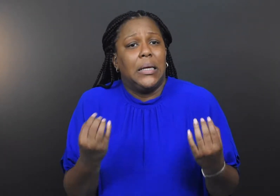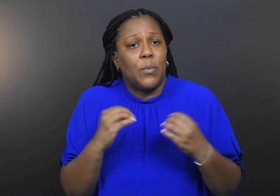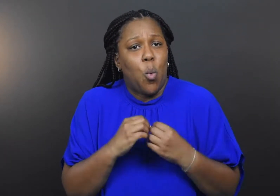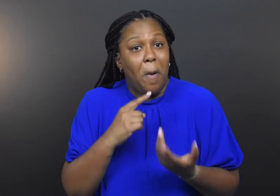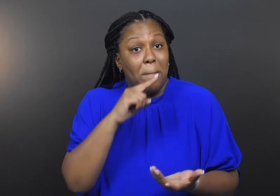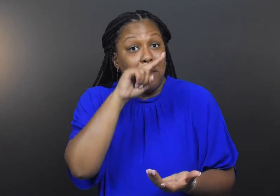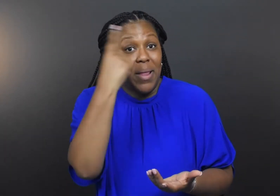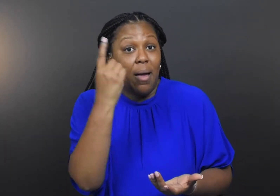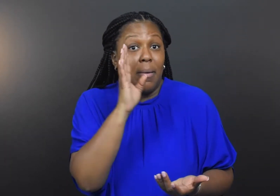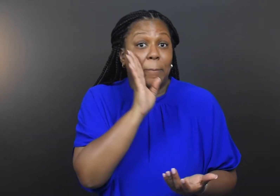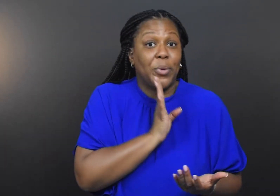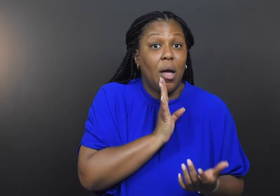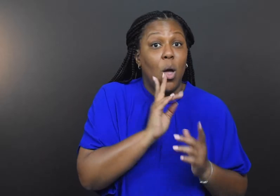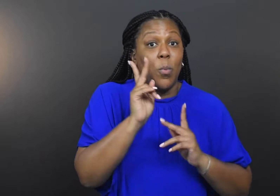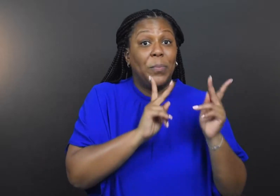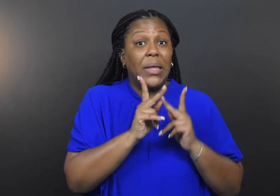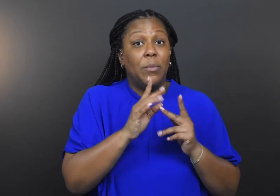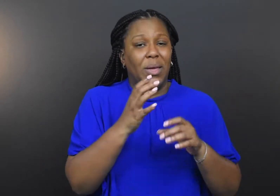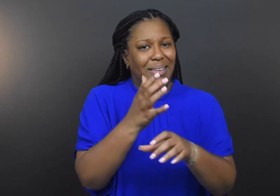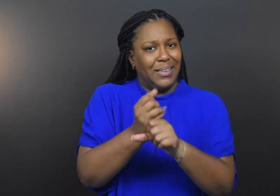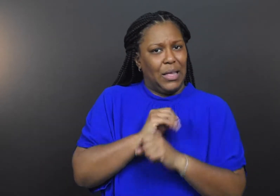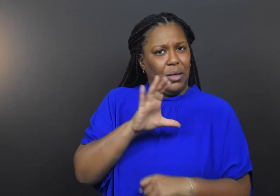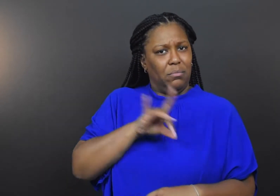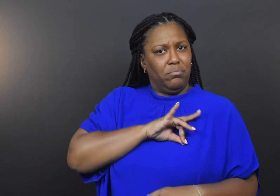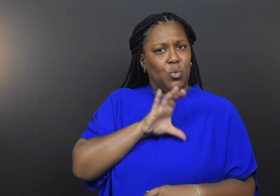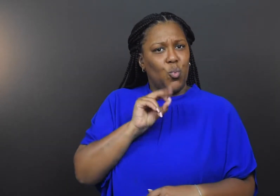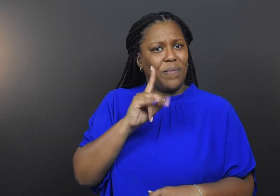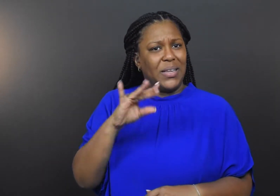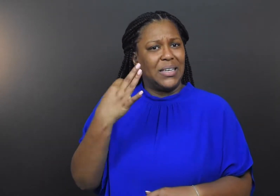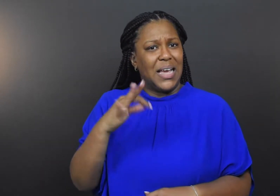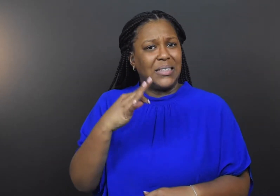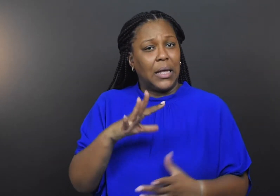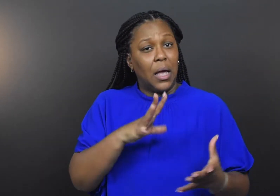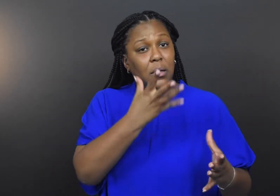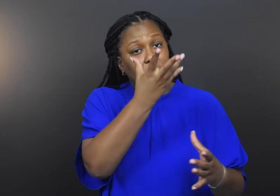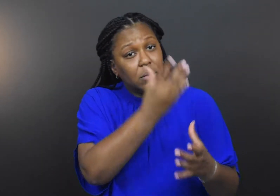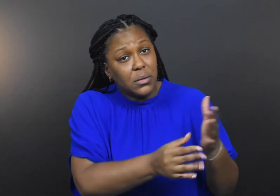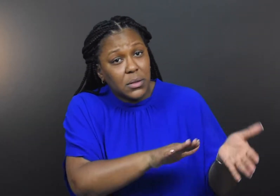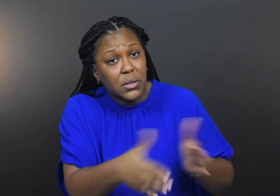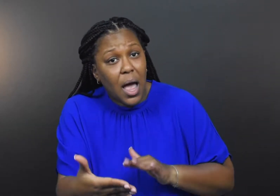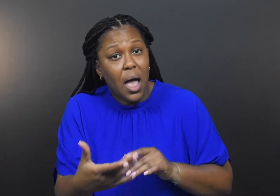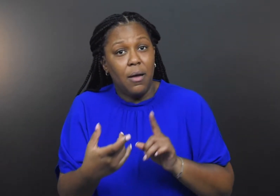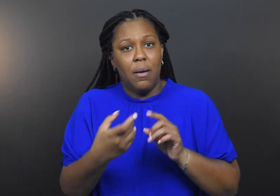If you’ve wondered why many more Black and Brown people get COVID-19 and die of it